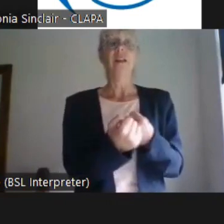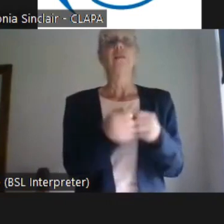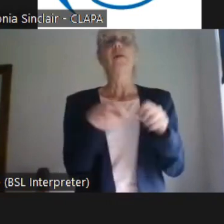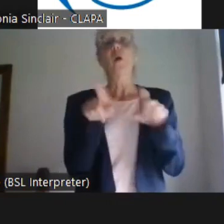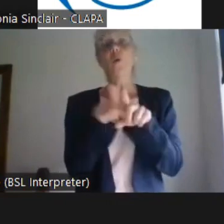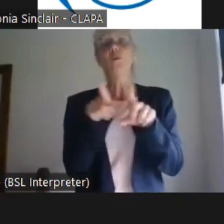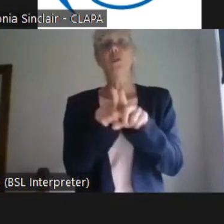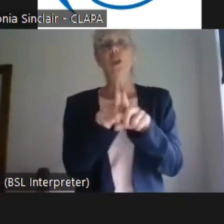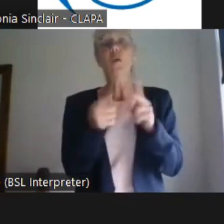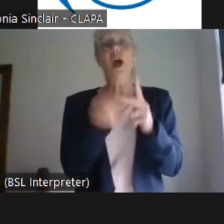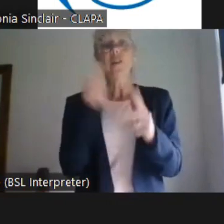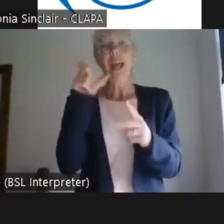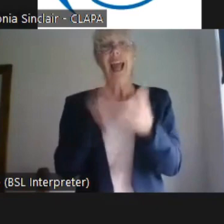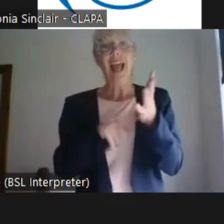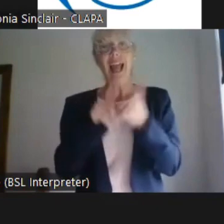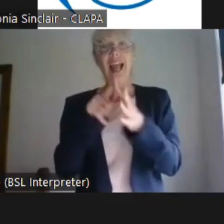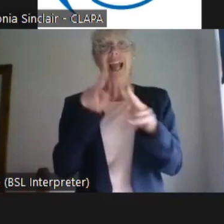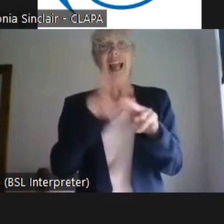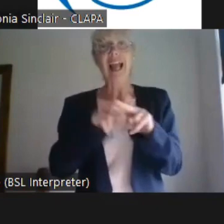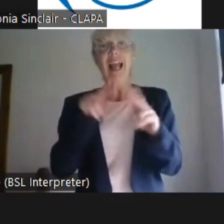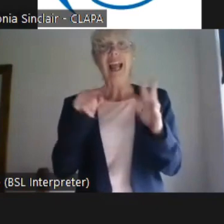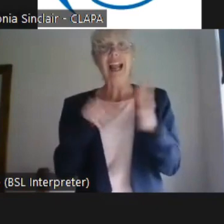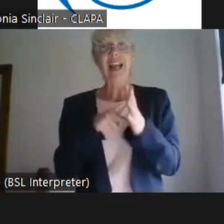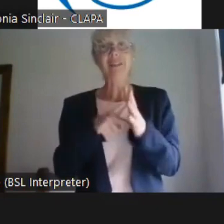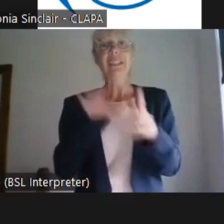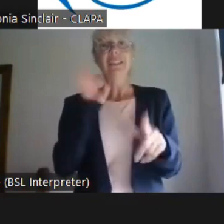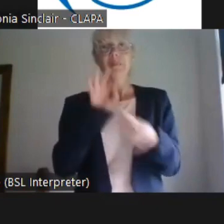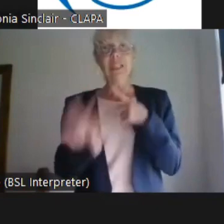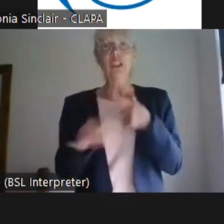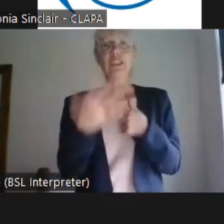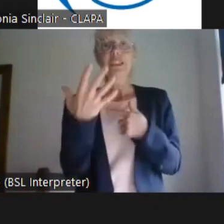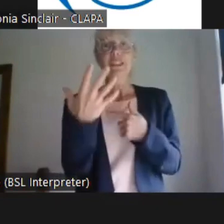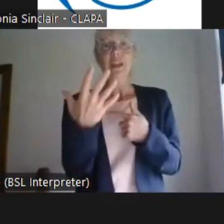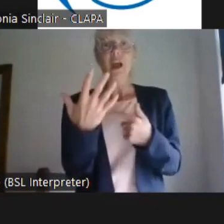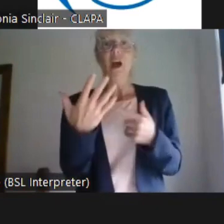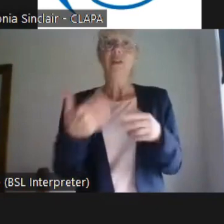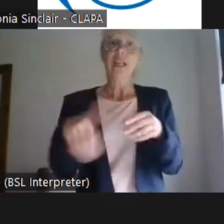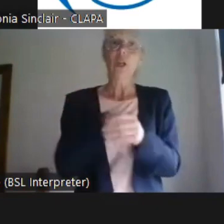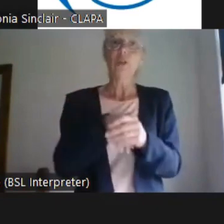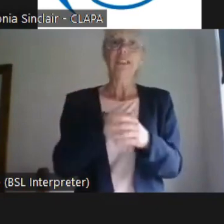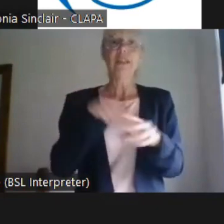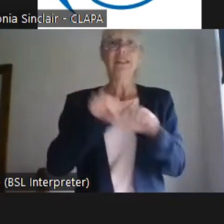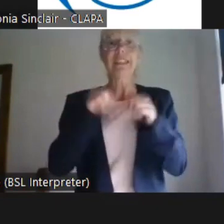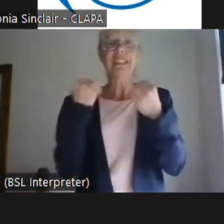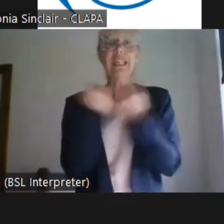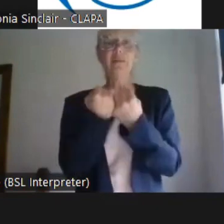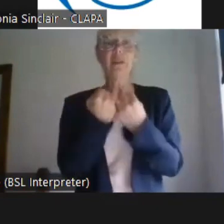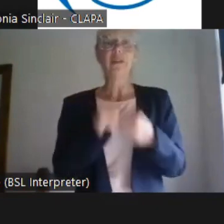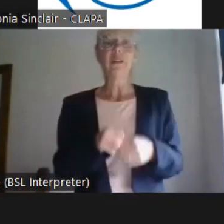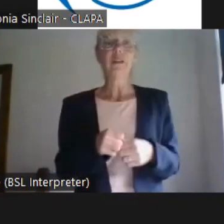UK as well so that might be a good protocol um for them if they got it left in any case